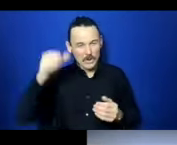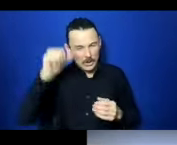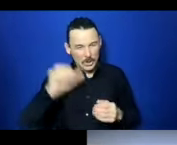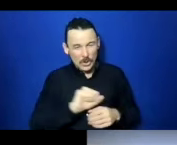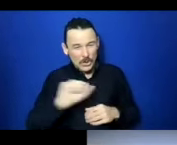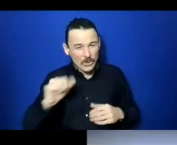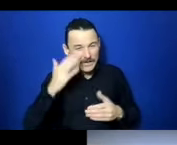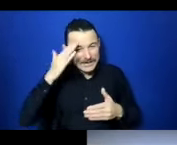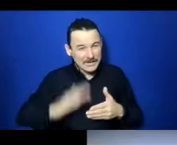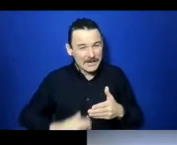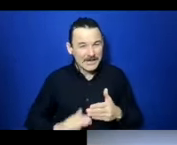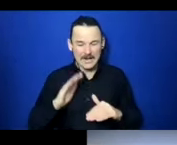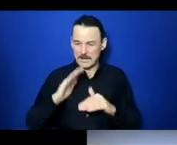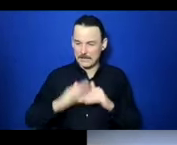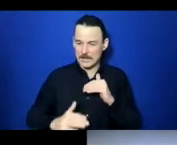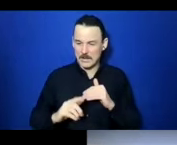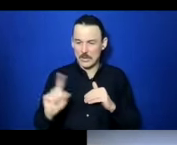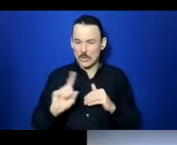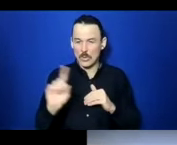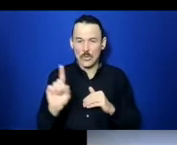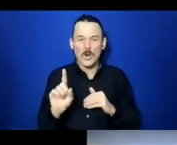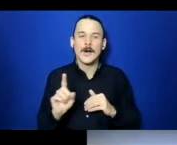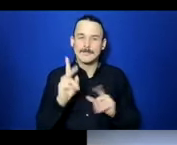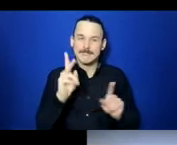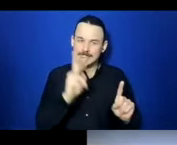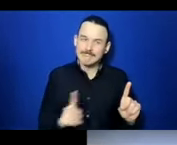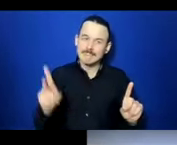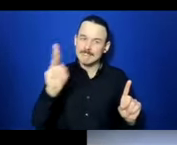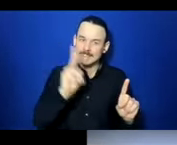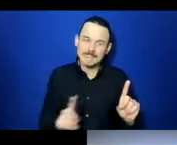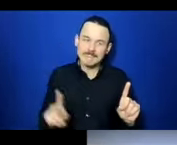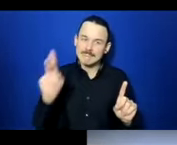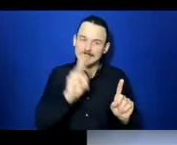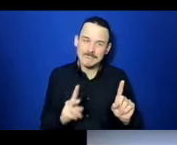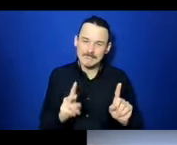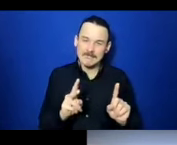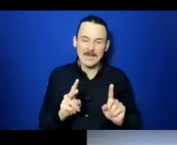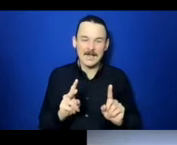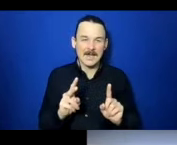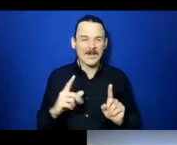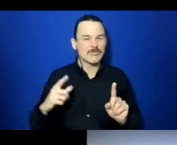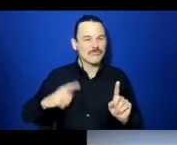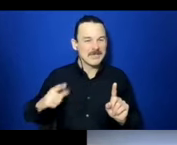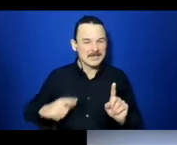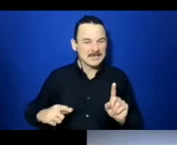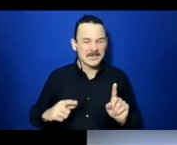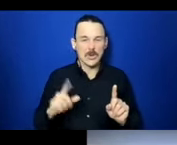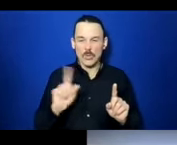key areas of failure that you're seeing from that lack of leadership or from that lack of exposure.